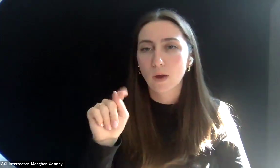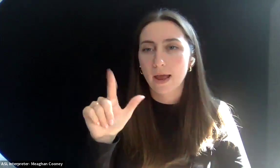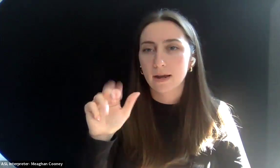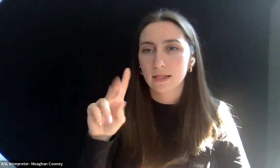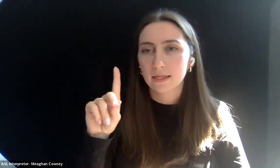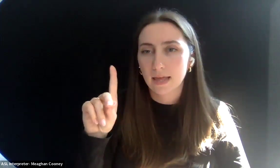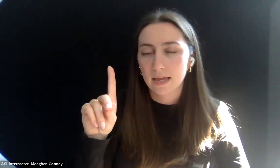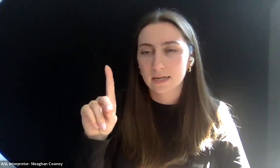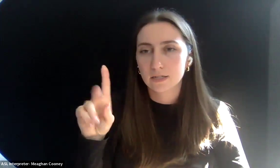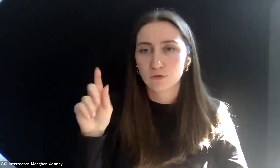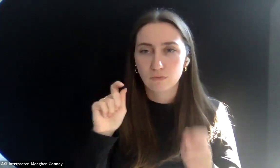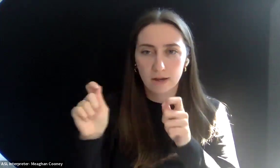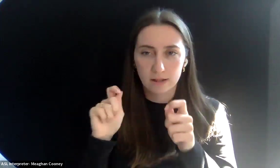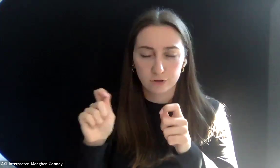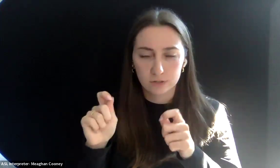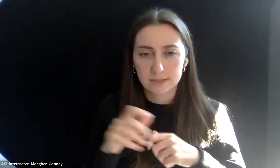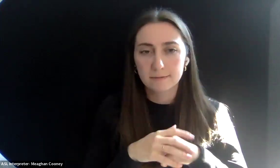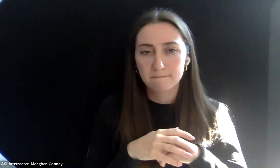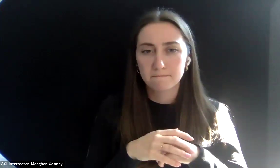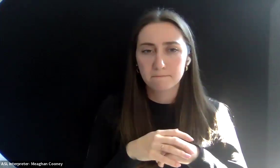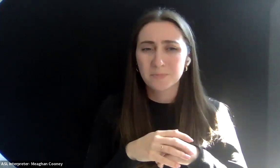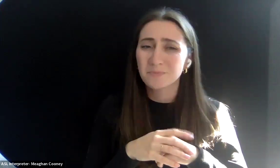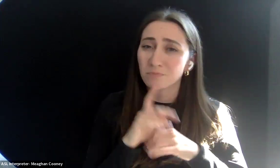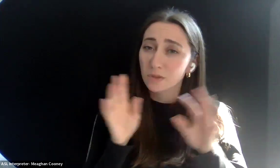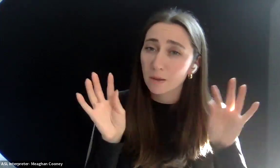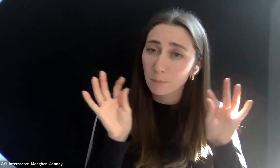We do think, given the importance of the issue, if the